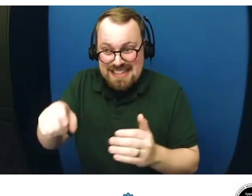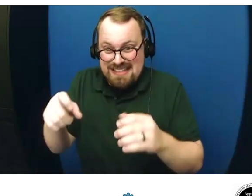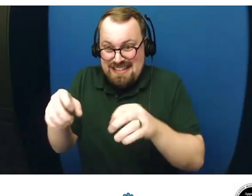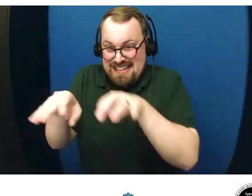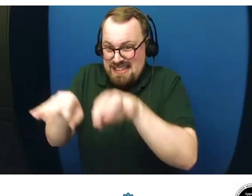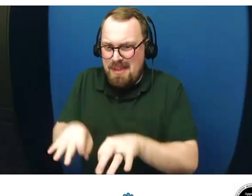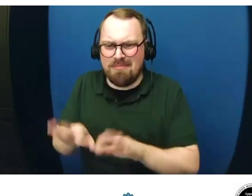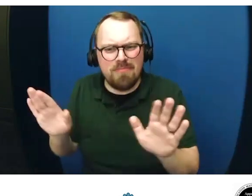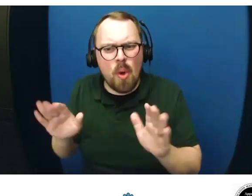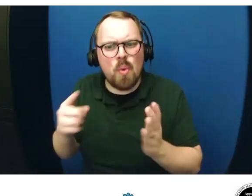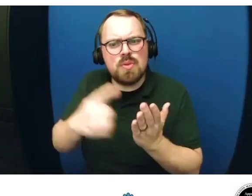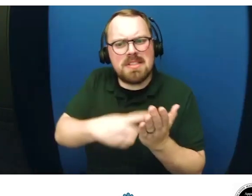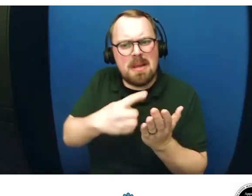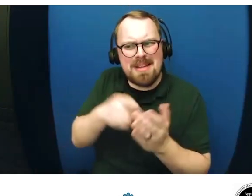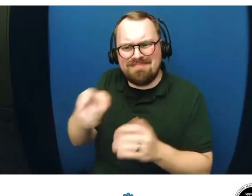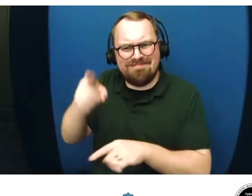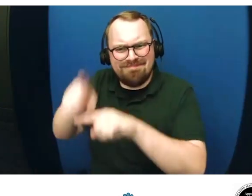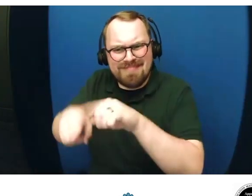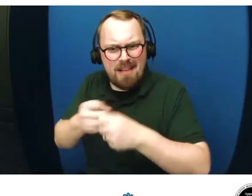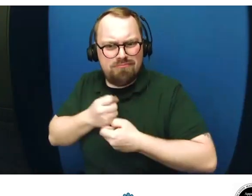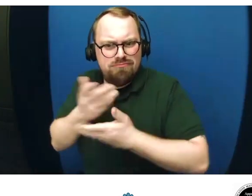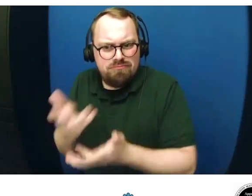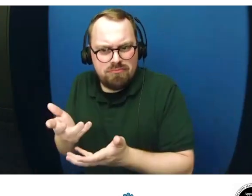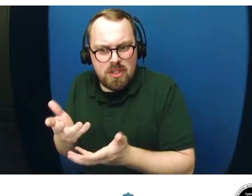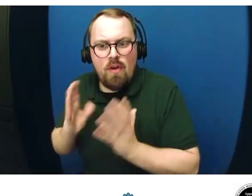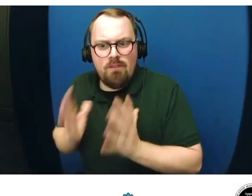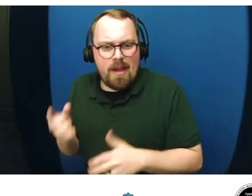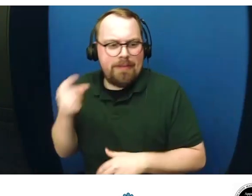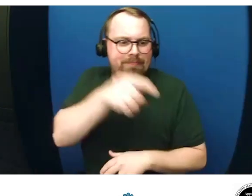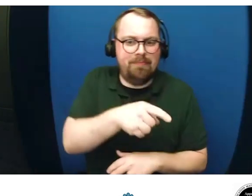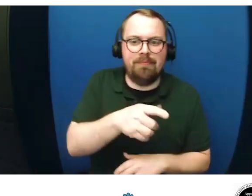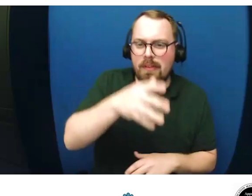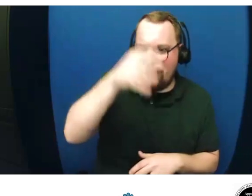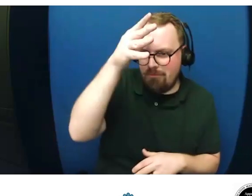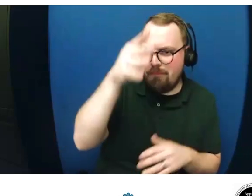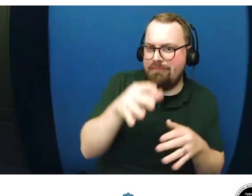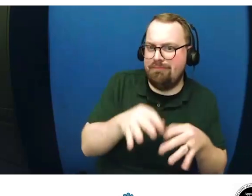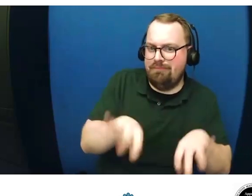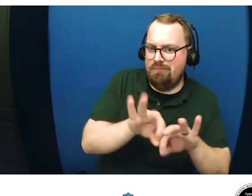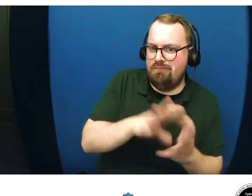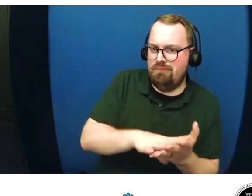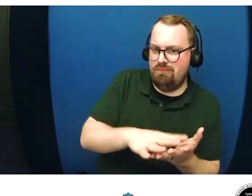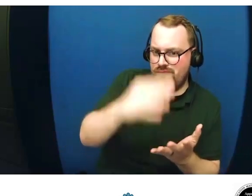But thinking about Interpreters and Educational Interpreters